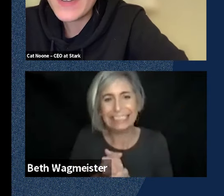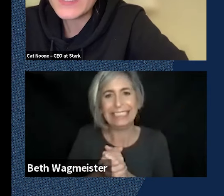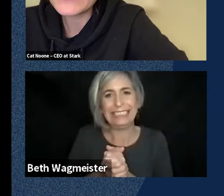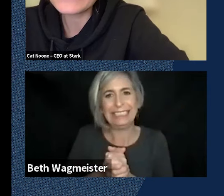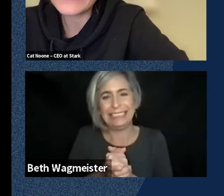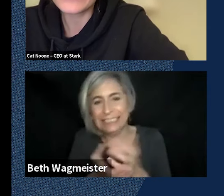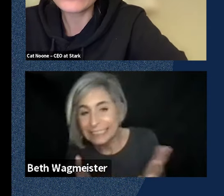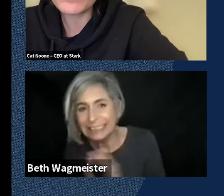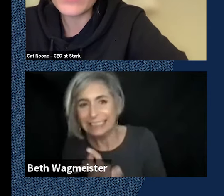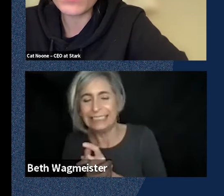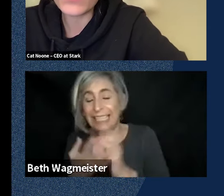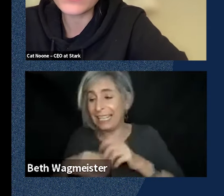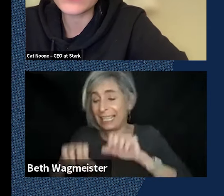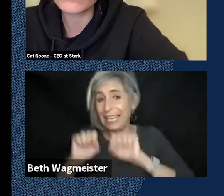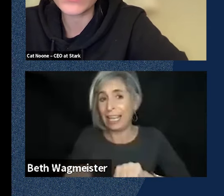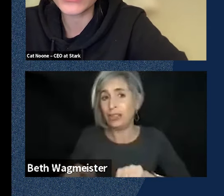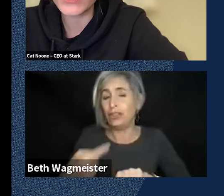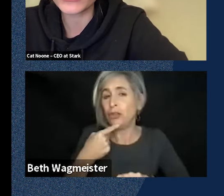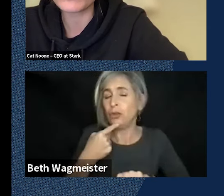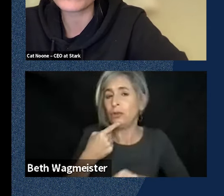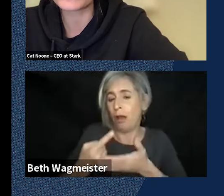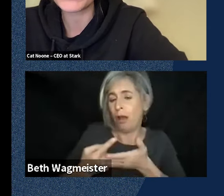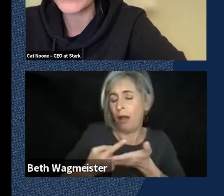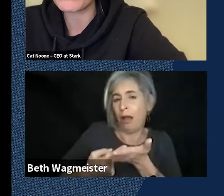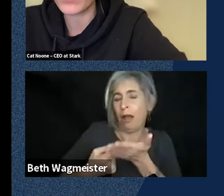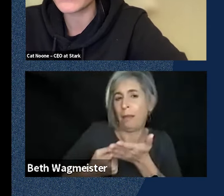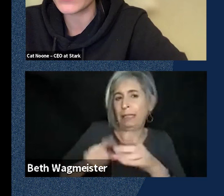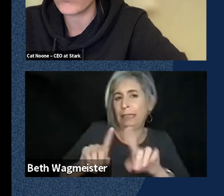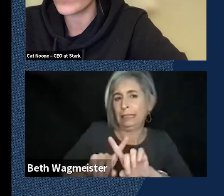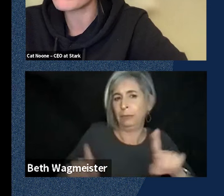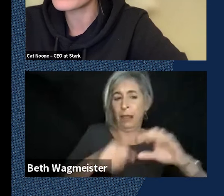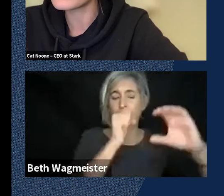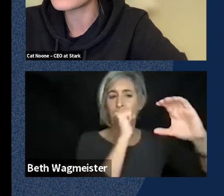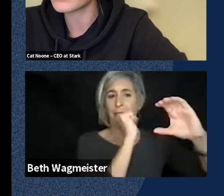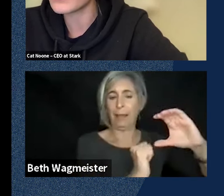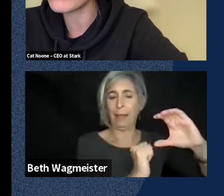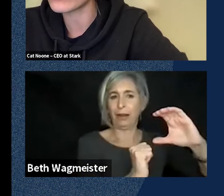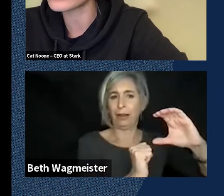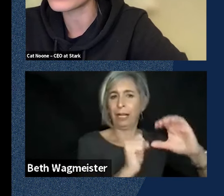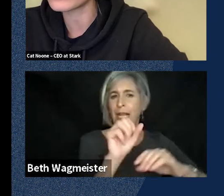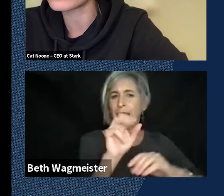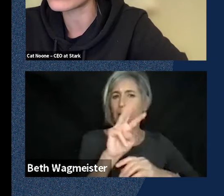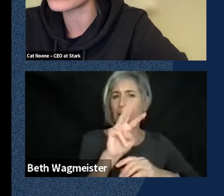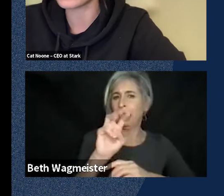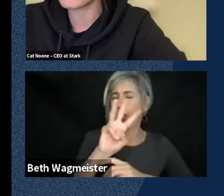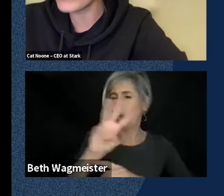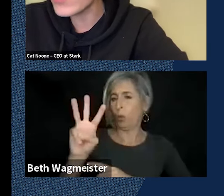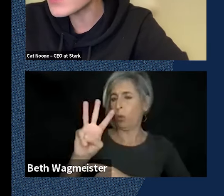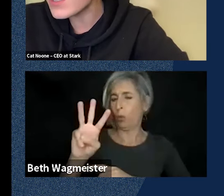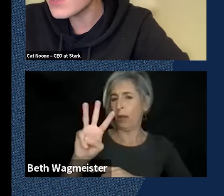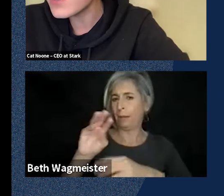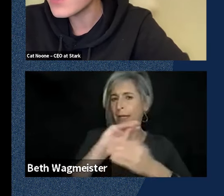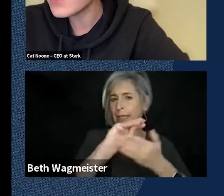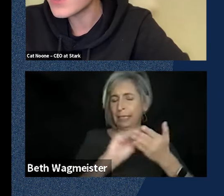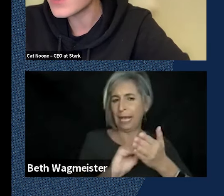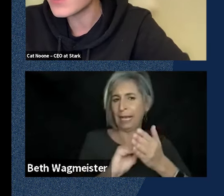And I said, Can you speak about the differentiation between landmarks and web design versus software design?